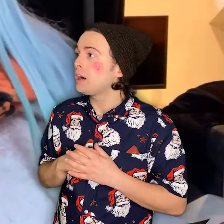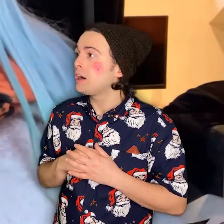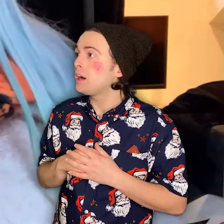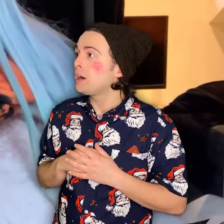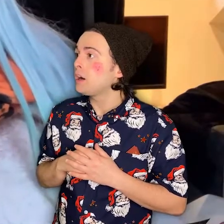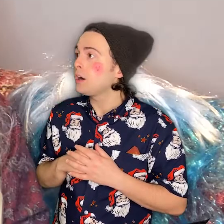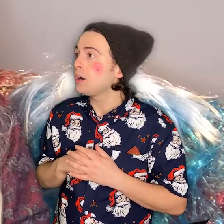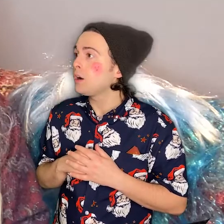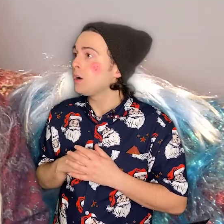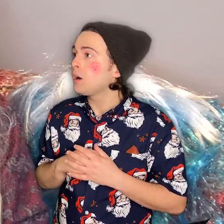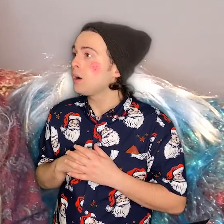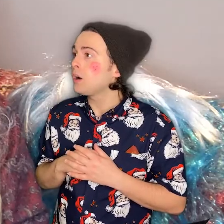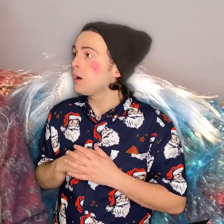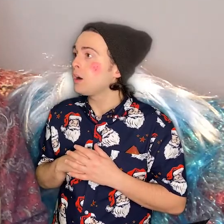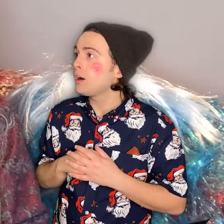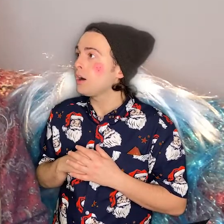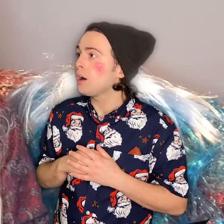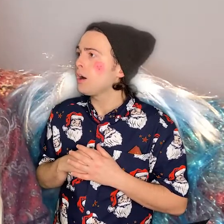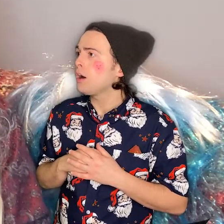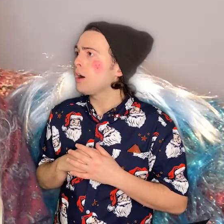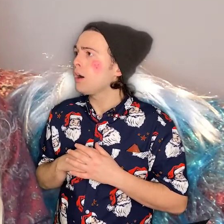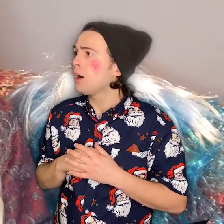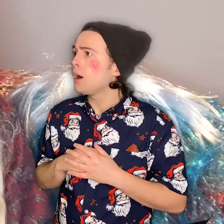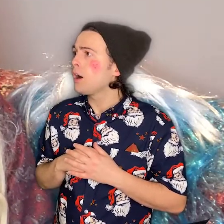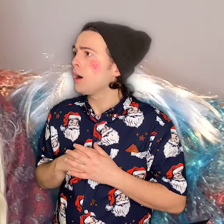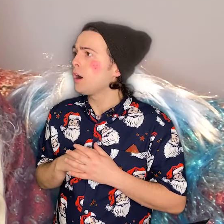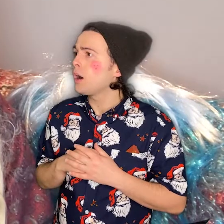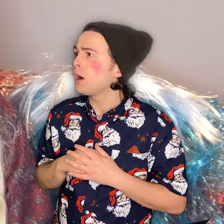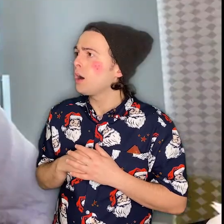Carina – Is that the one where Donald Trump gets fired by Alan Sugar in it?